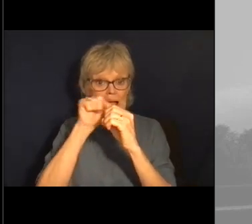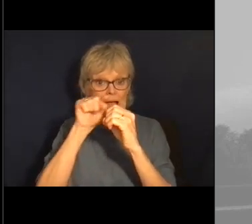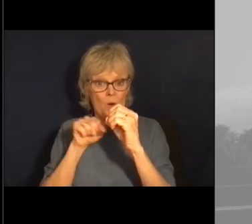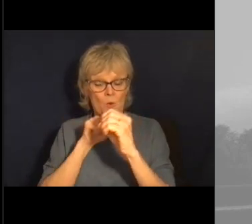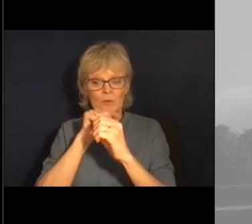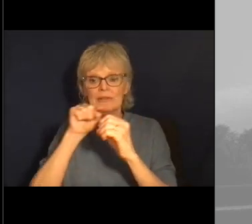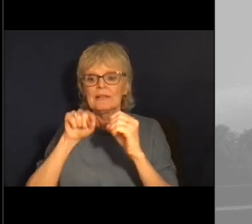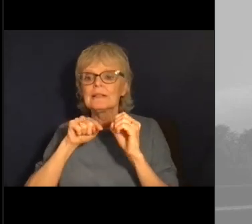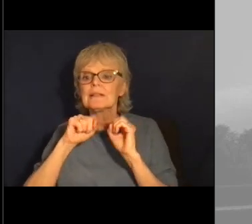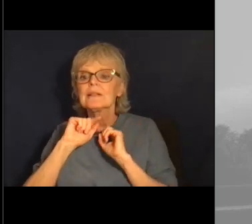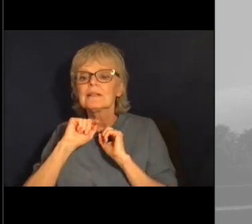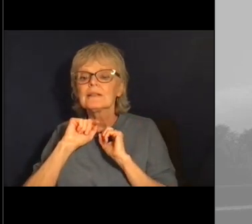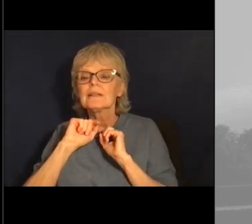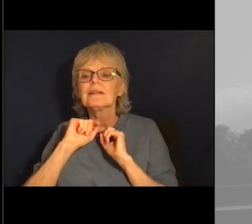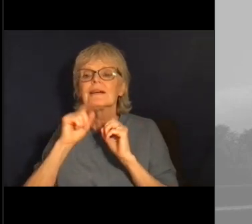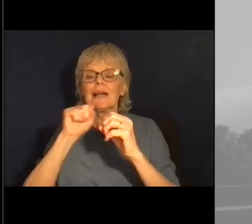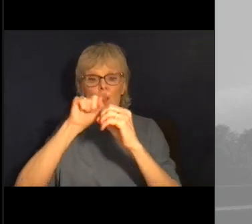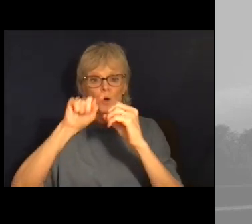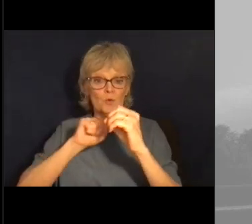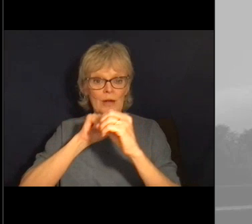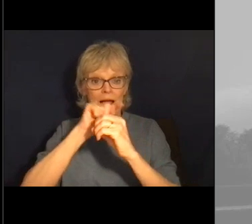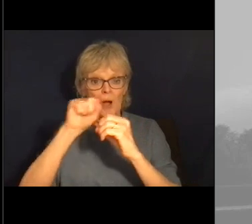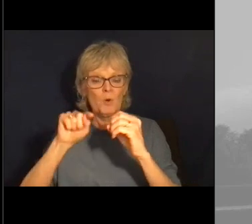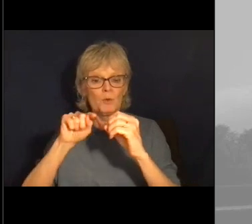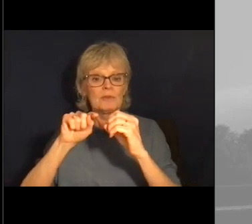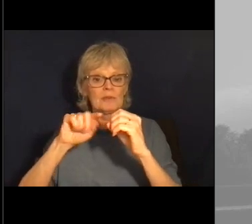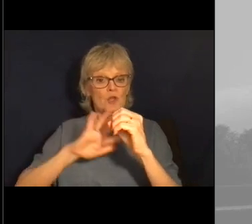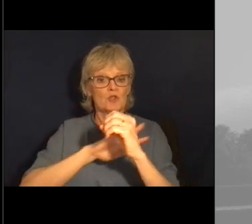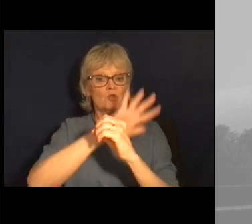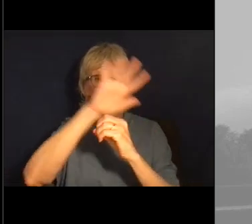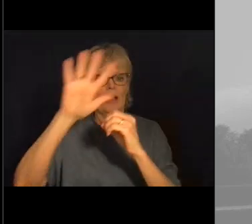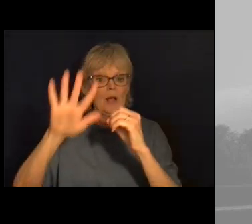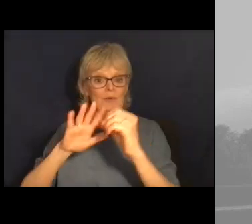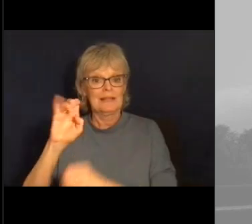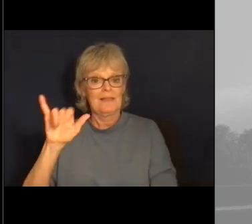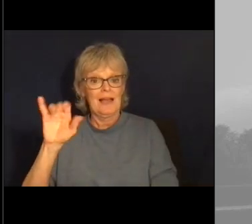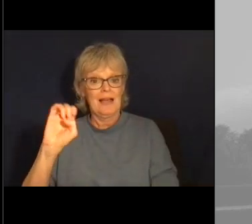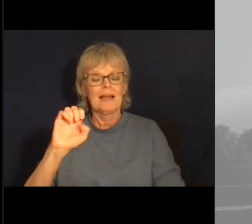Oh, I think we're getting around the eye or surrounding the eye. Those are on the right track.